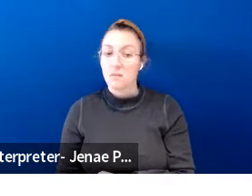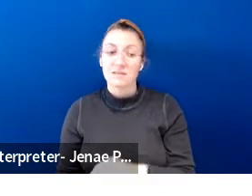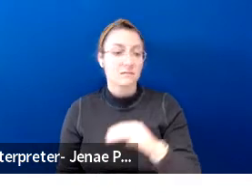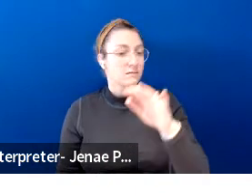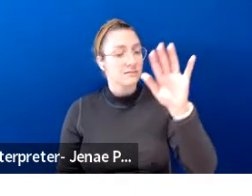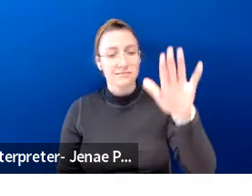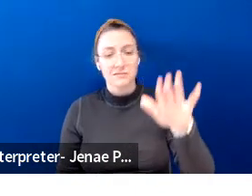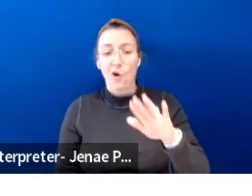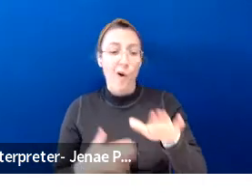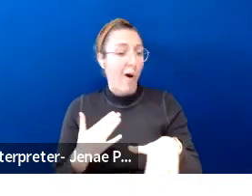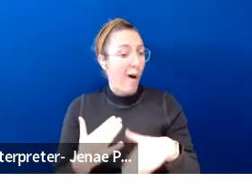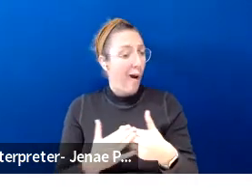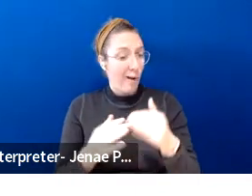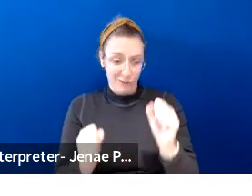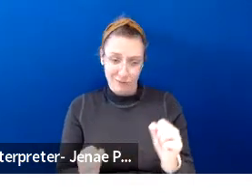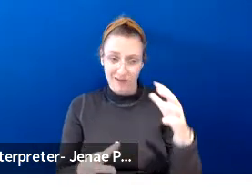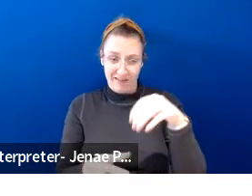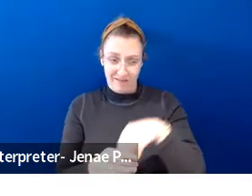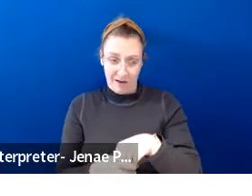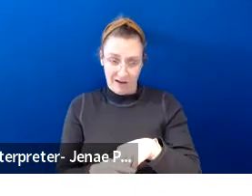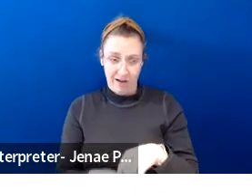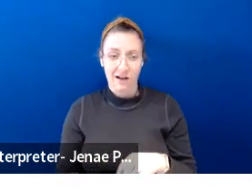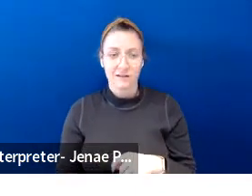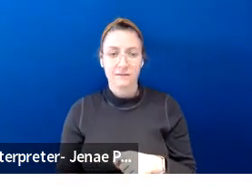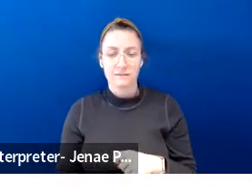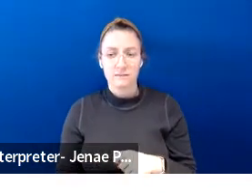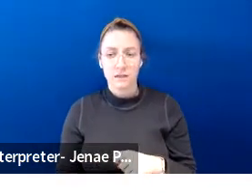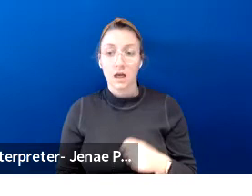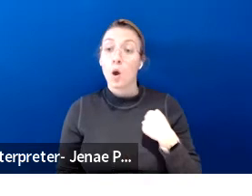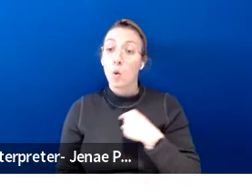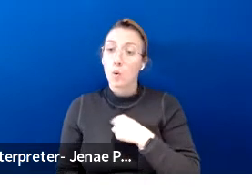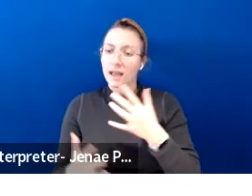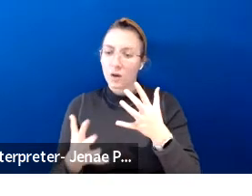so with willpower, we're wanting to build our mental capacity